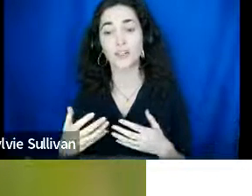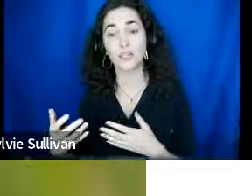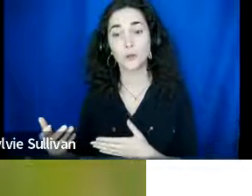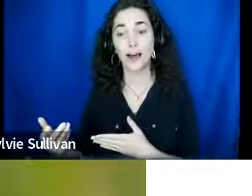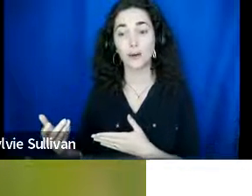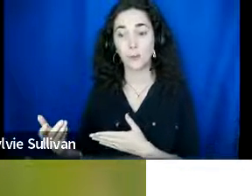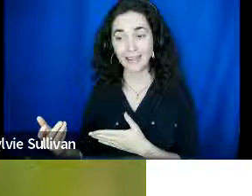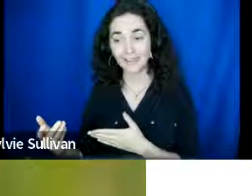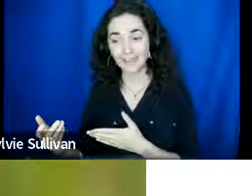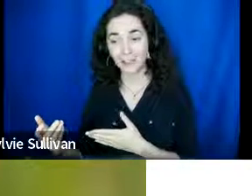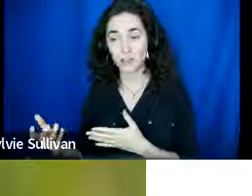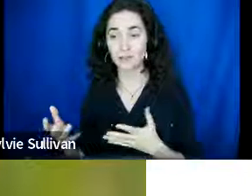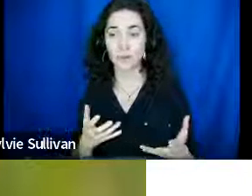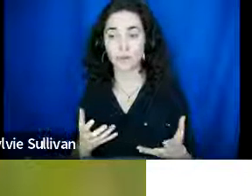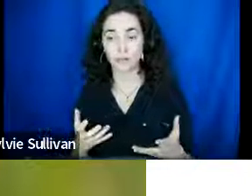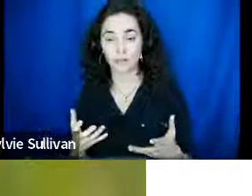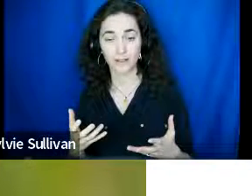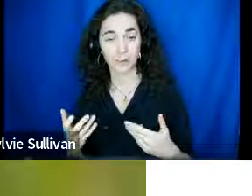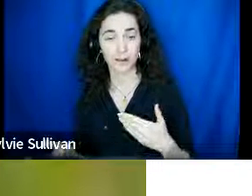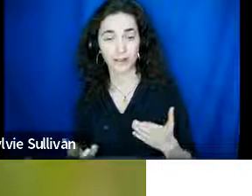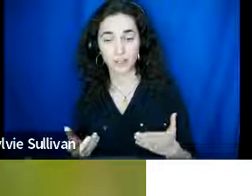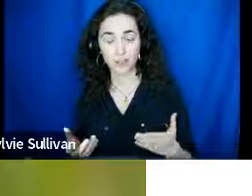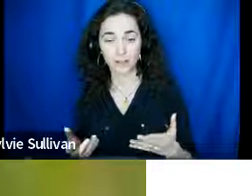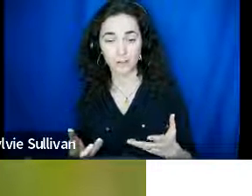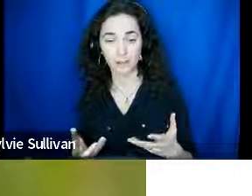Everyone can learn how to paint, not everyone can be Michelangelo.